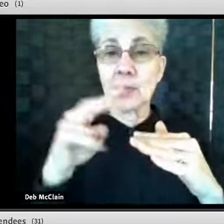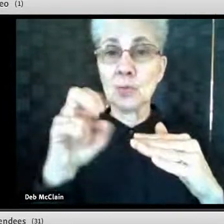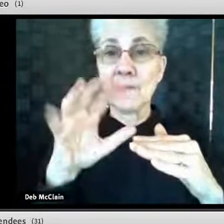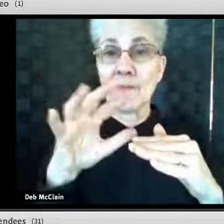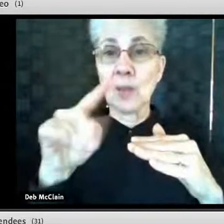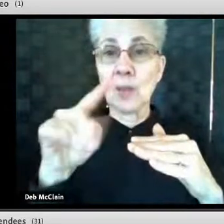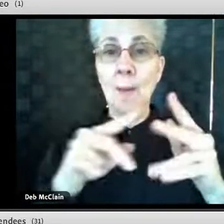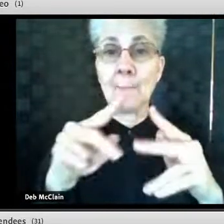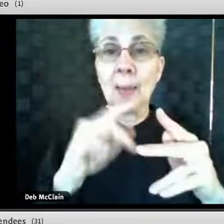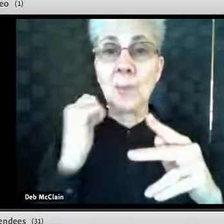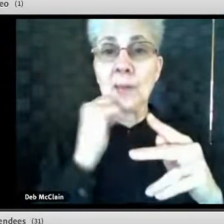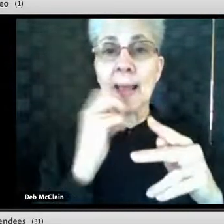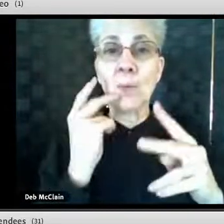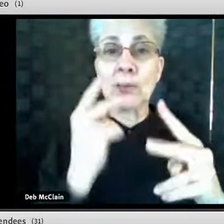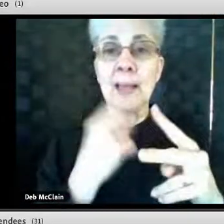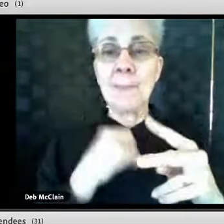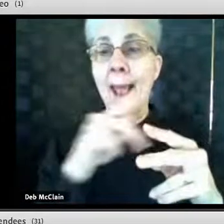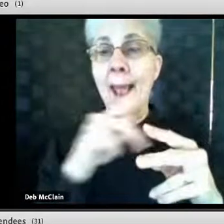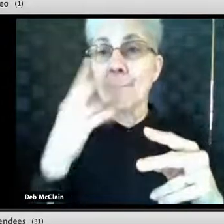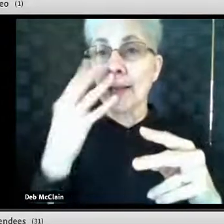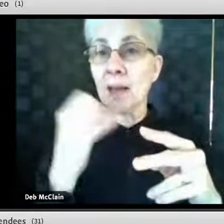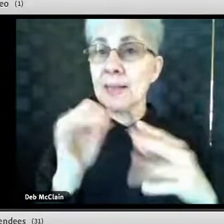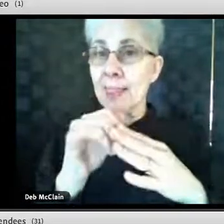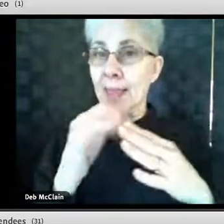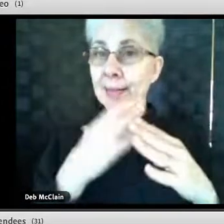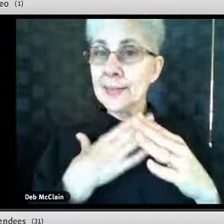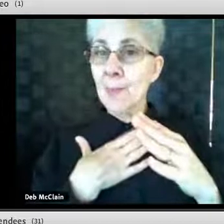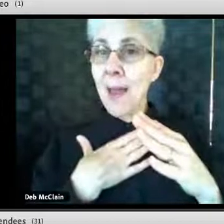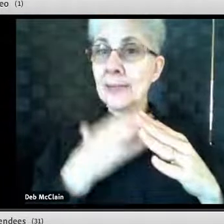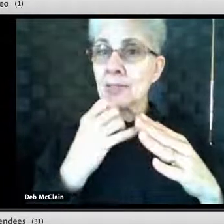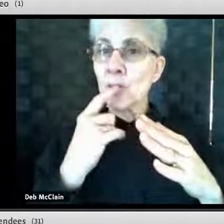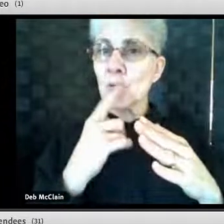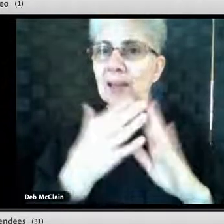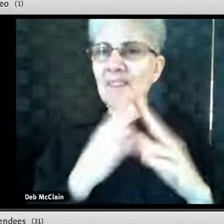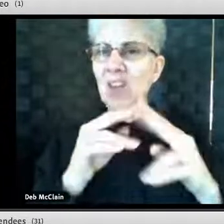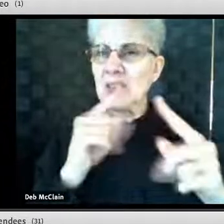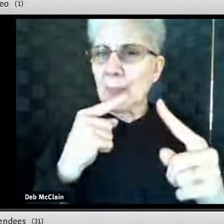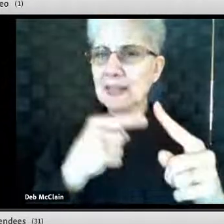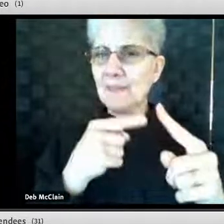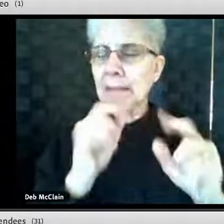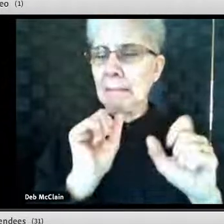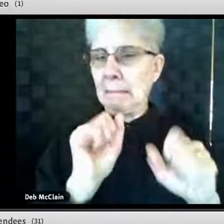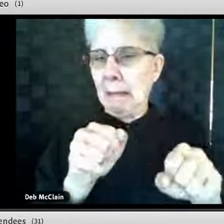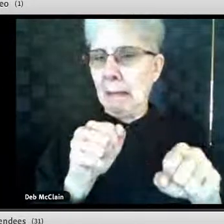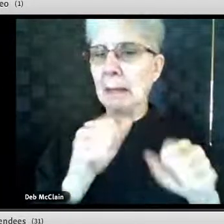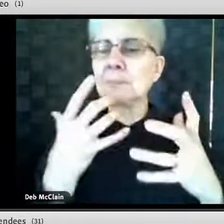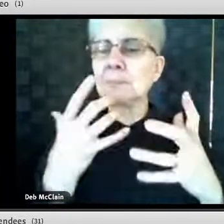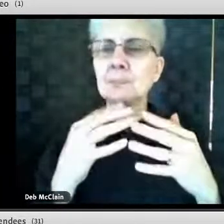and it's going to tell me 251 people a day will see my ad because that's mine, so you can become very specific.